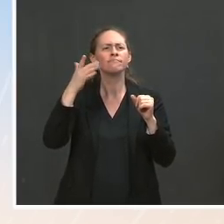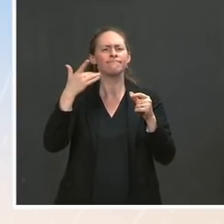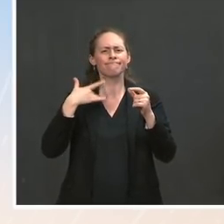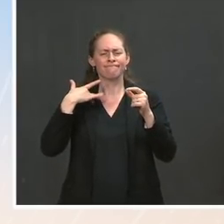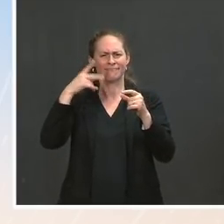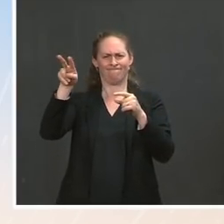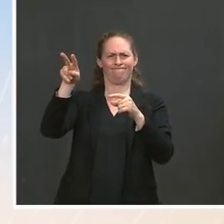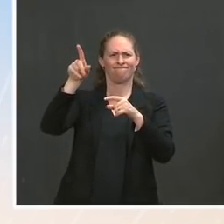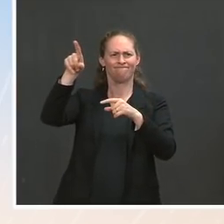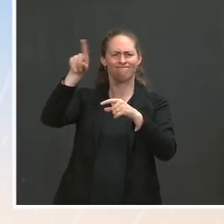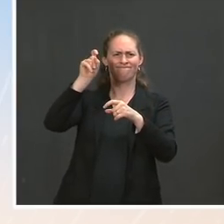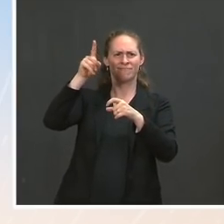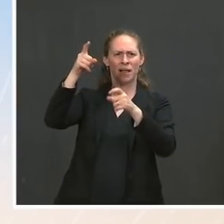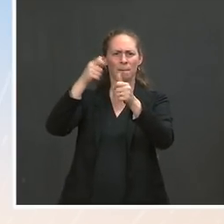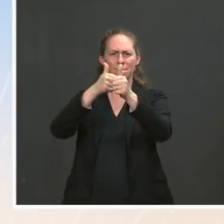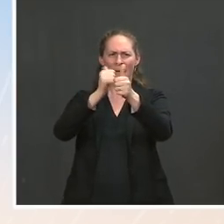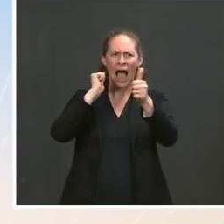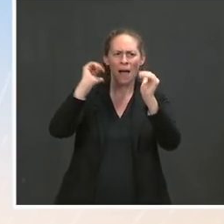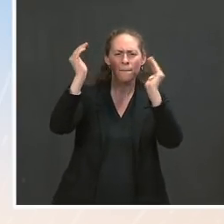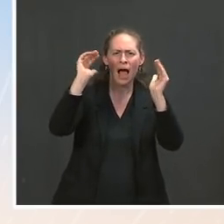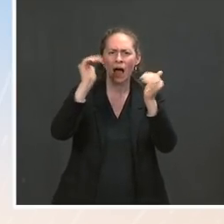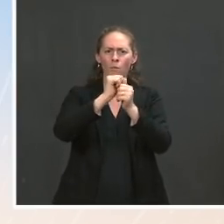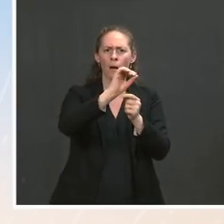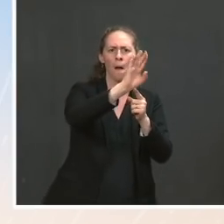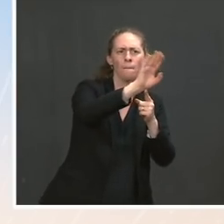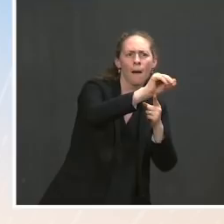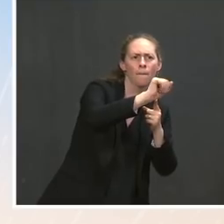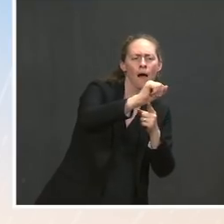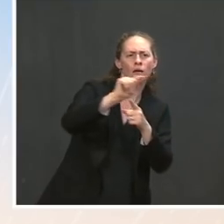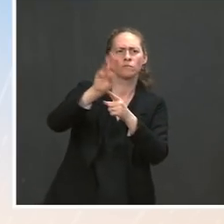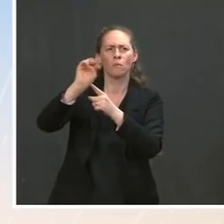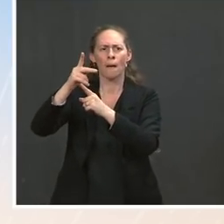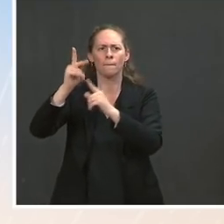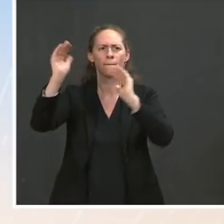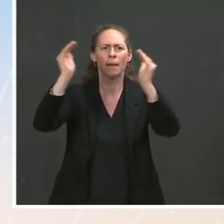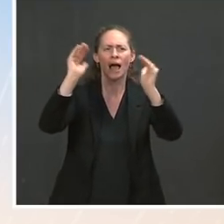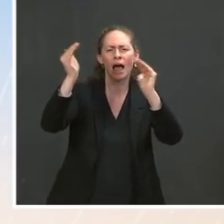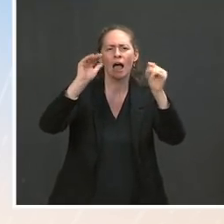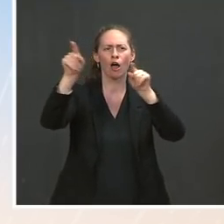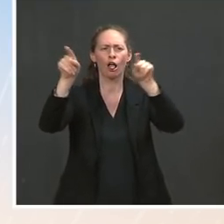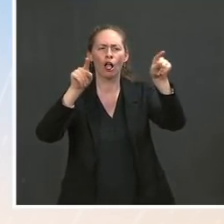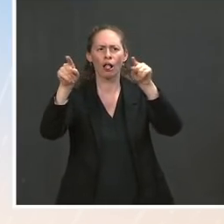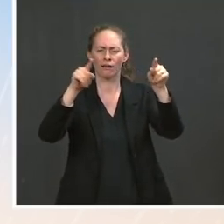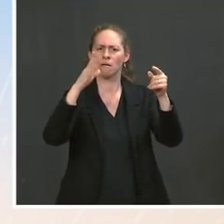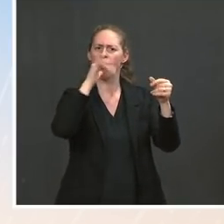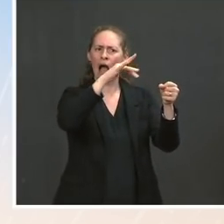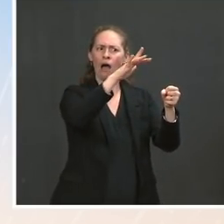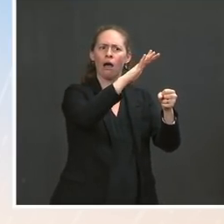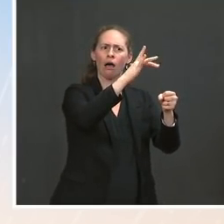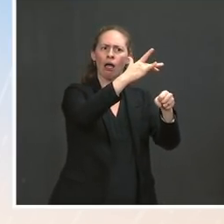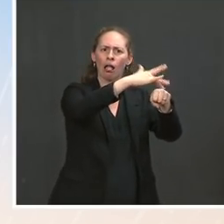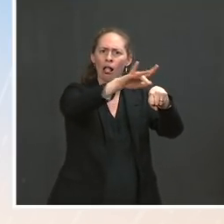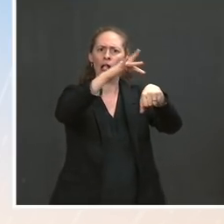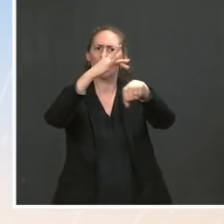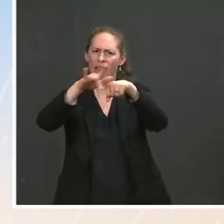and a variety of other vacancies, including the Deputy Secretary at DHS and the solicitor general?